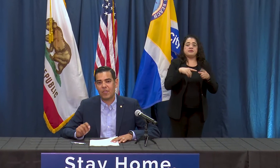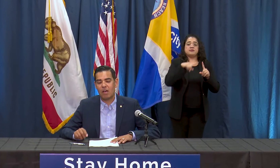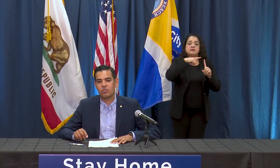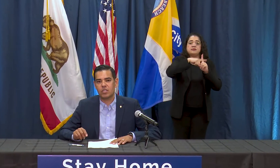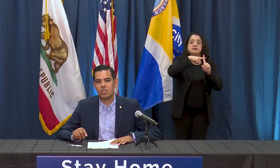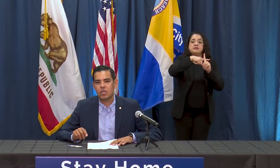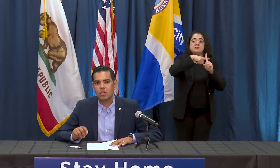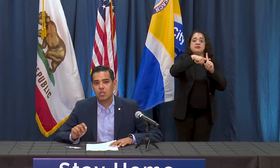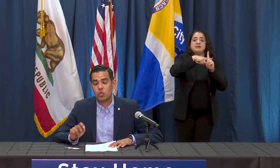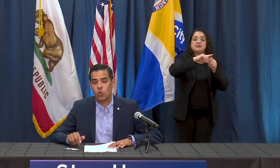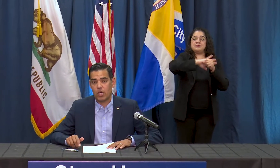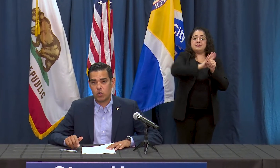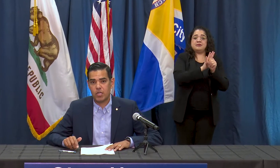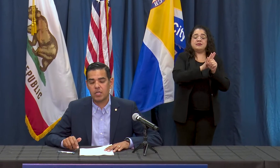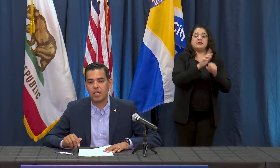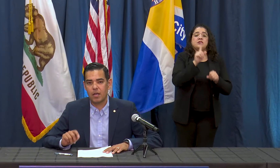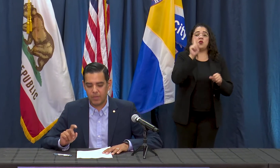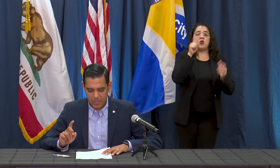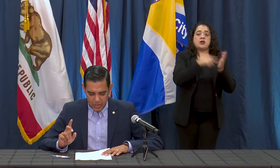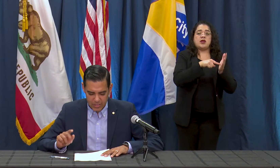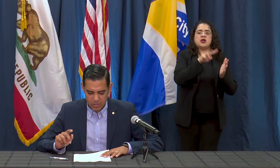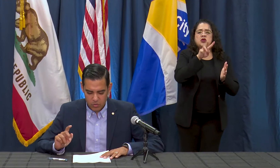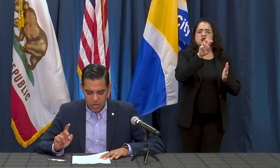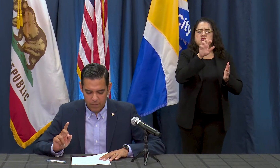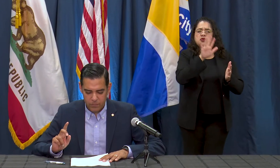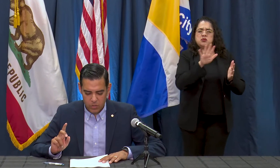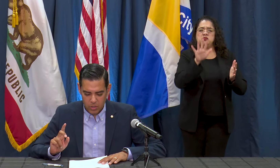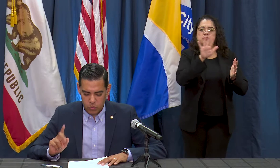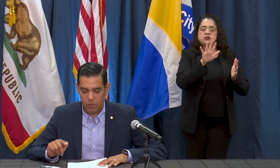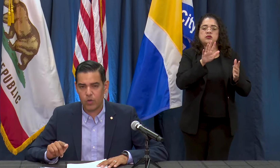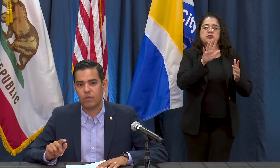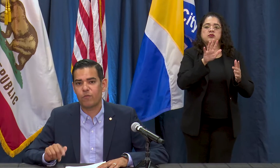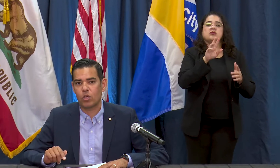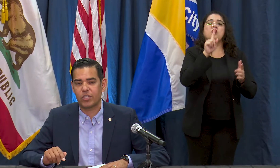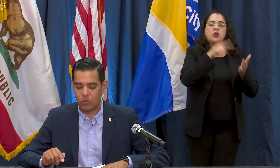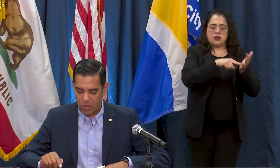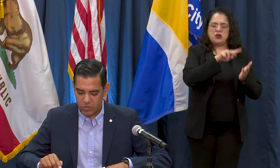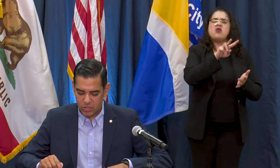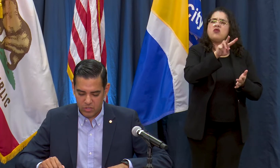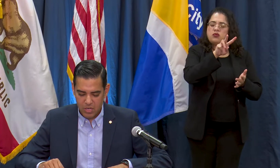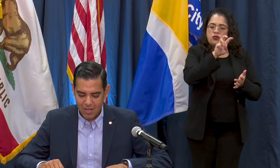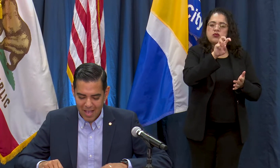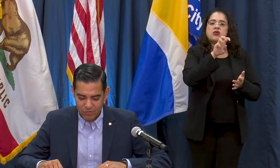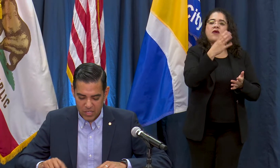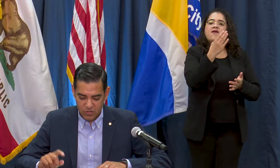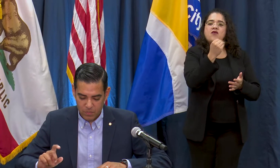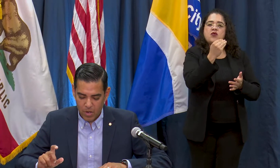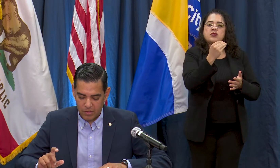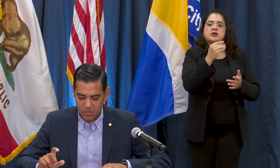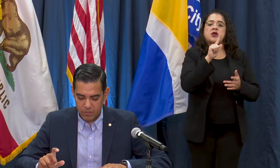1,200 but I think it's actually a 1,214 residents have tested positive for